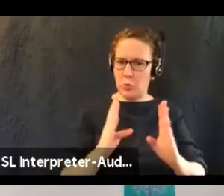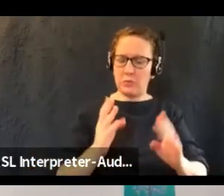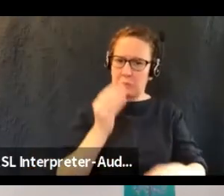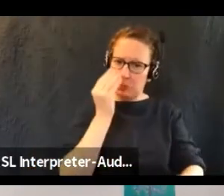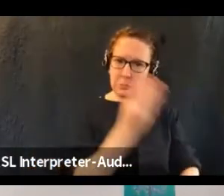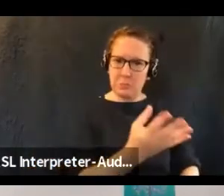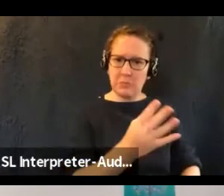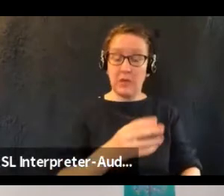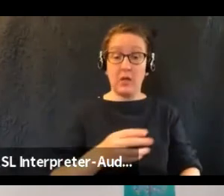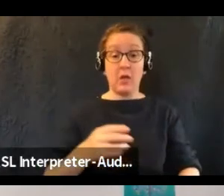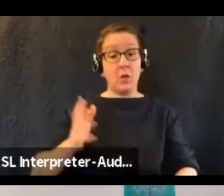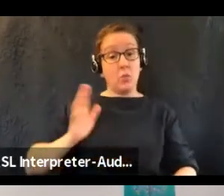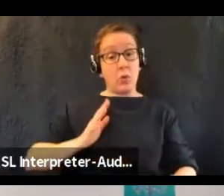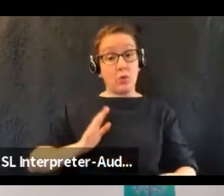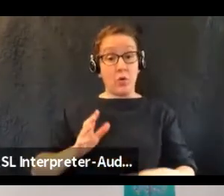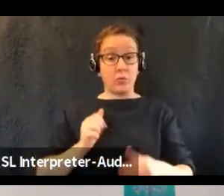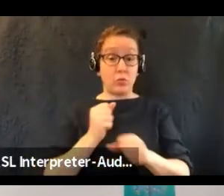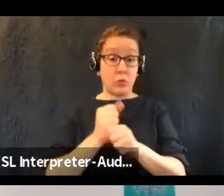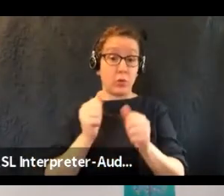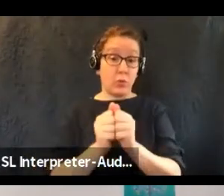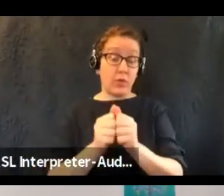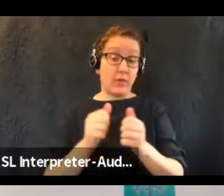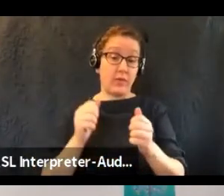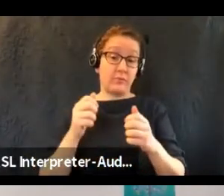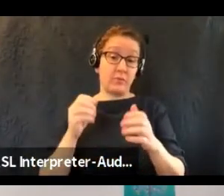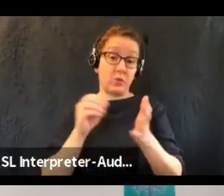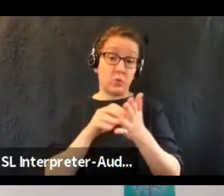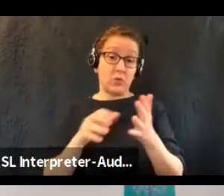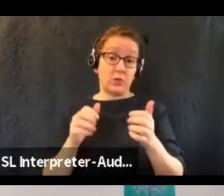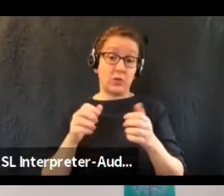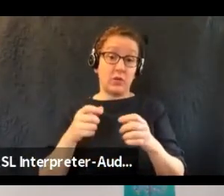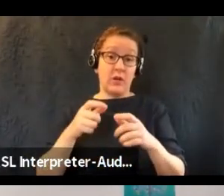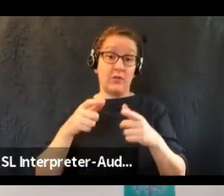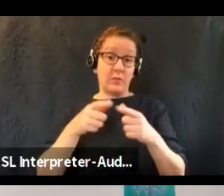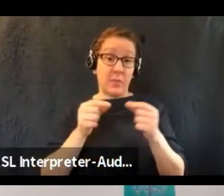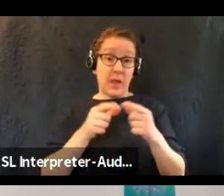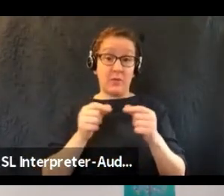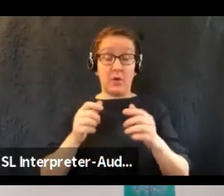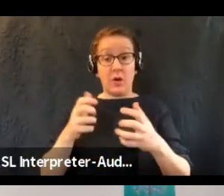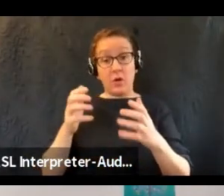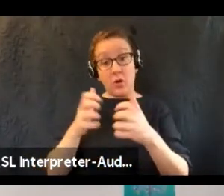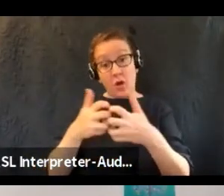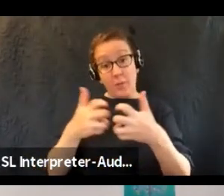whose accommodation requests were mistranslated from Japanese to English, or misunderstood